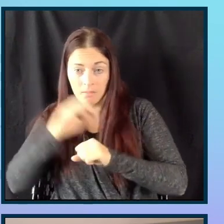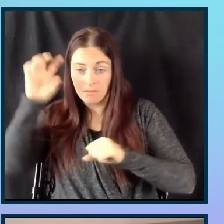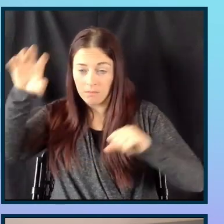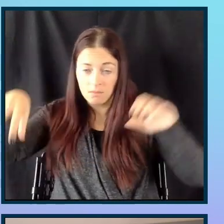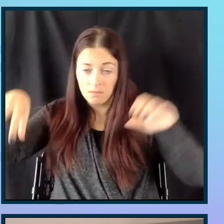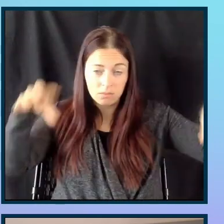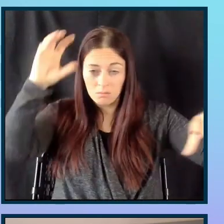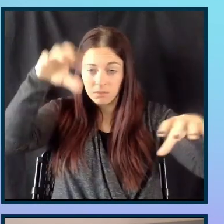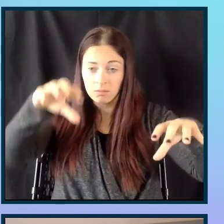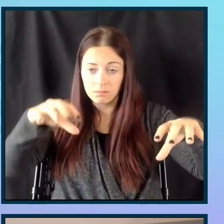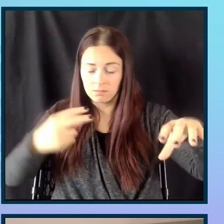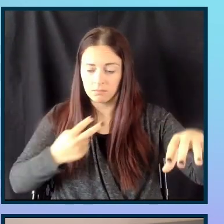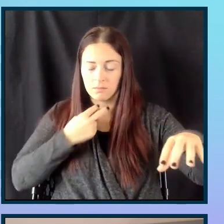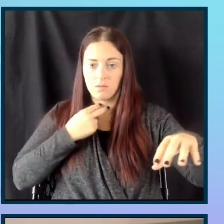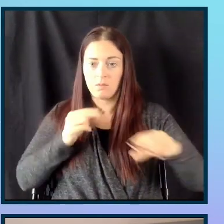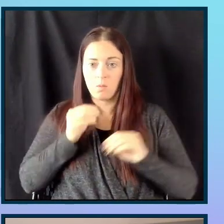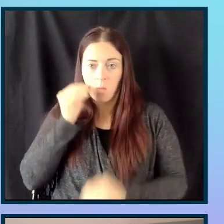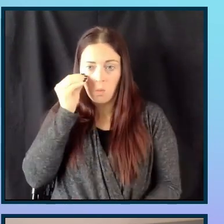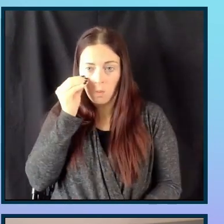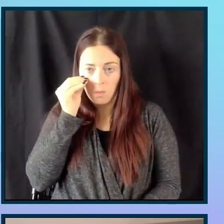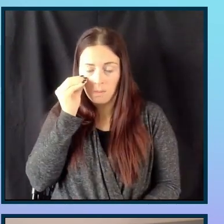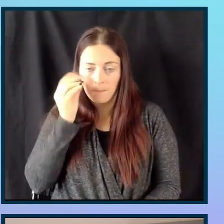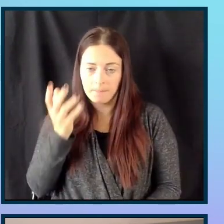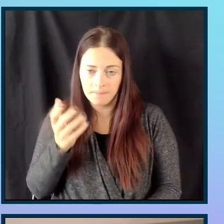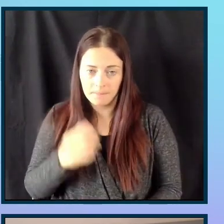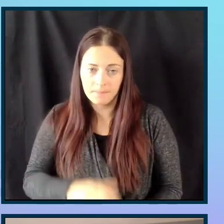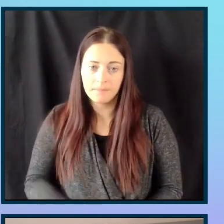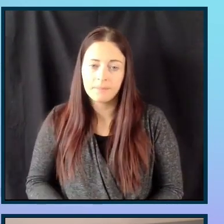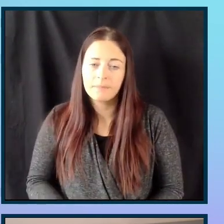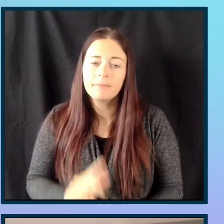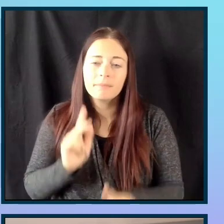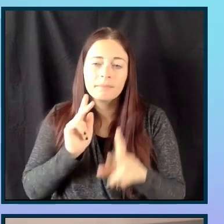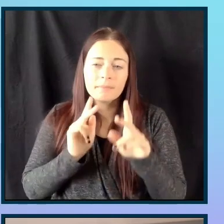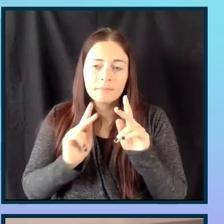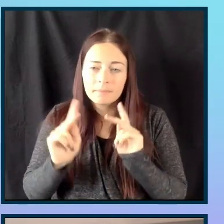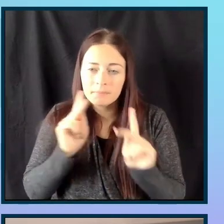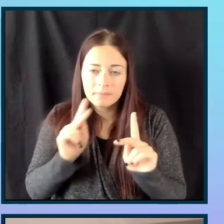And people in institutions are at risk of abandonment.